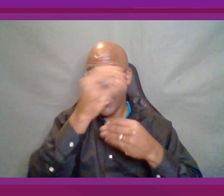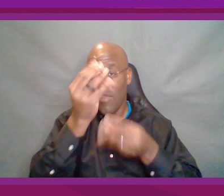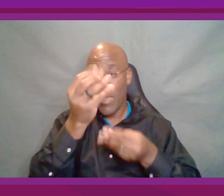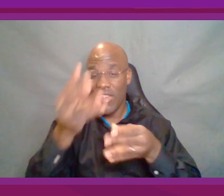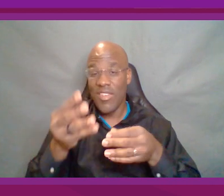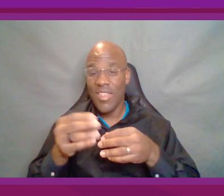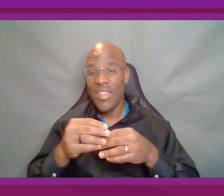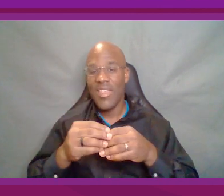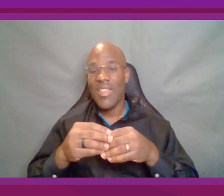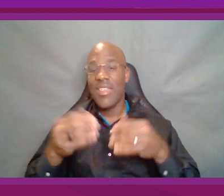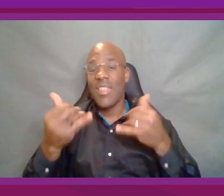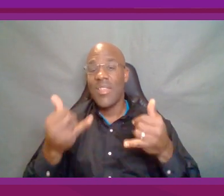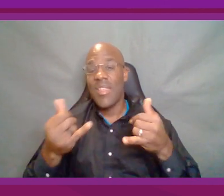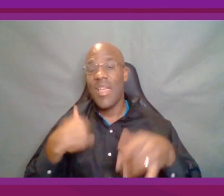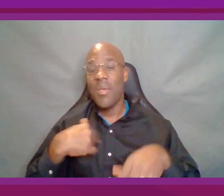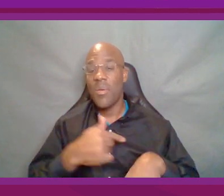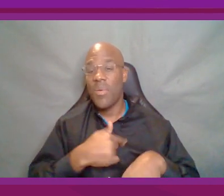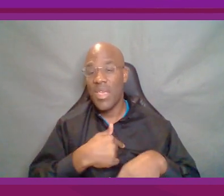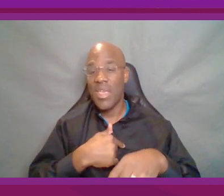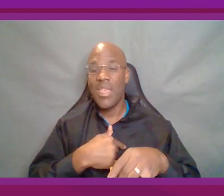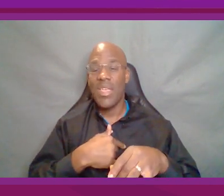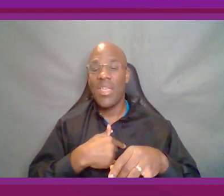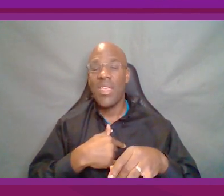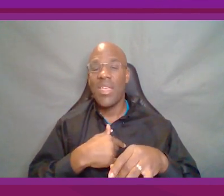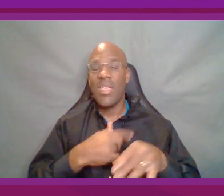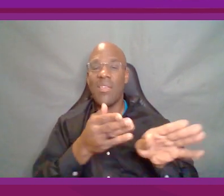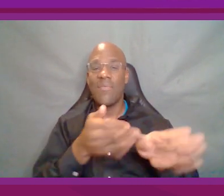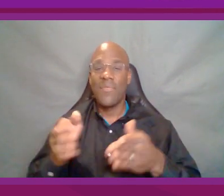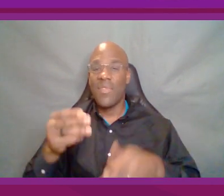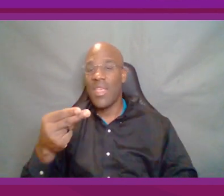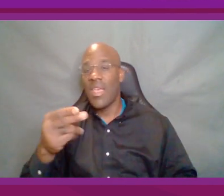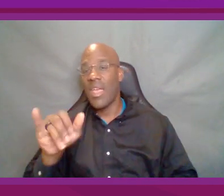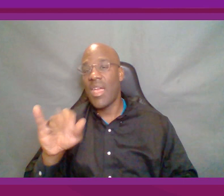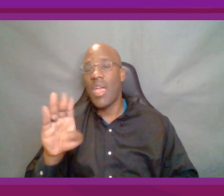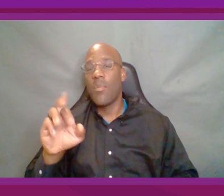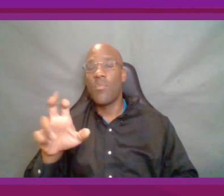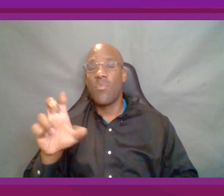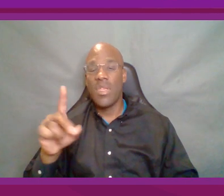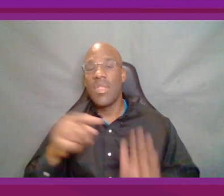missing out on information. So now that we're going to a hybrid model more and more